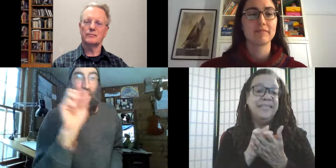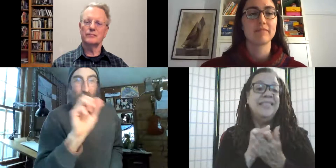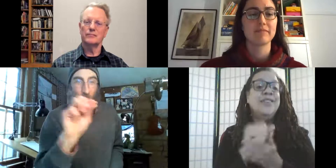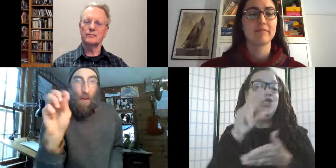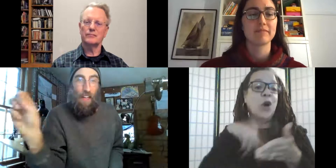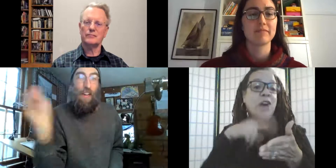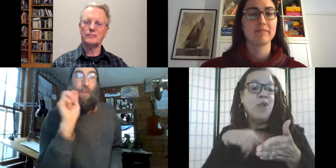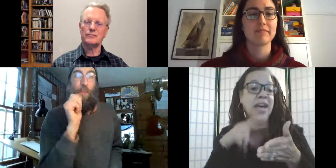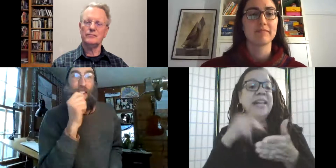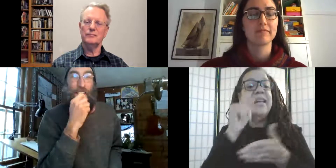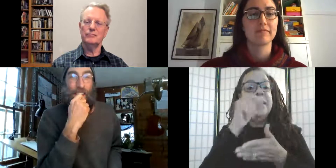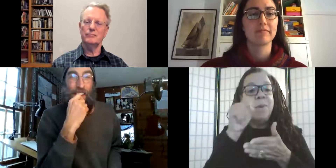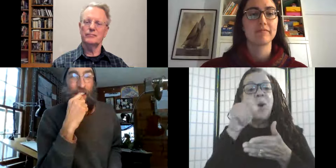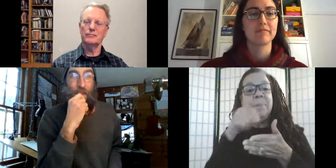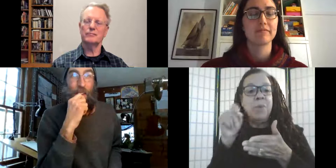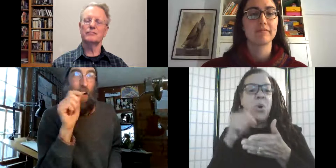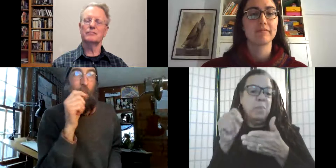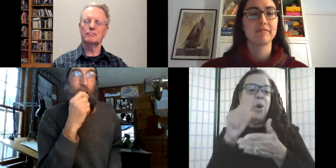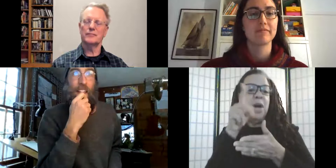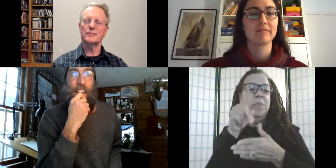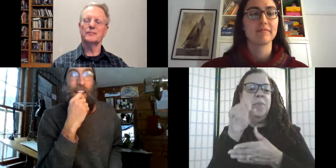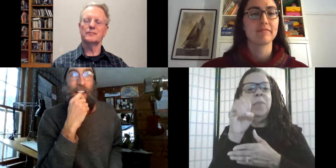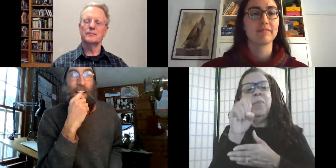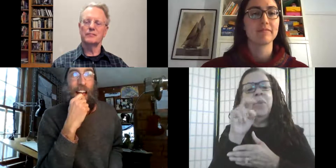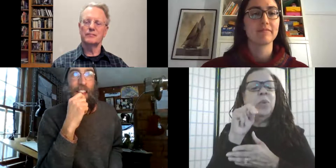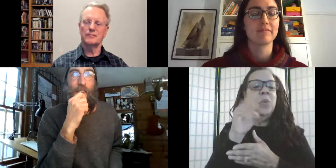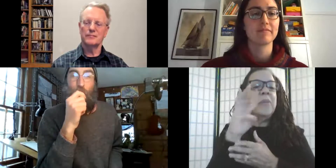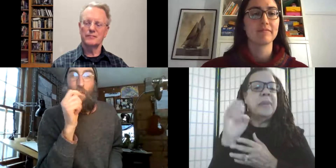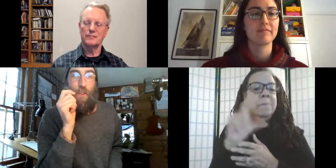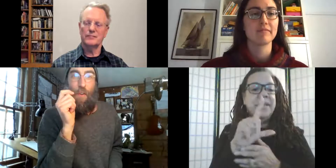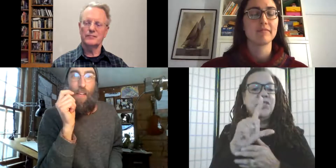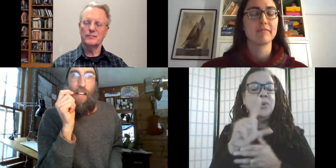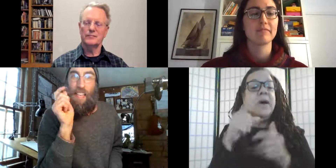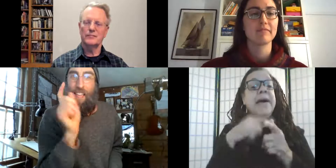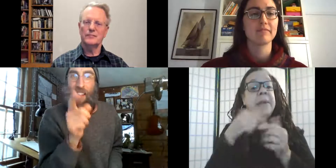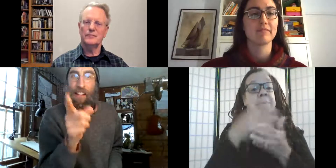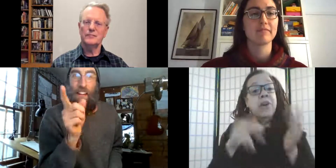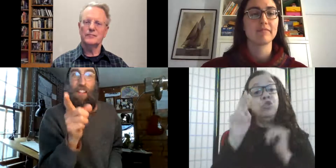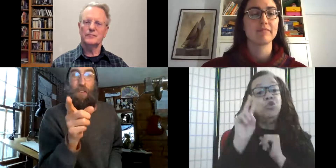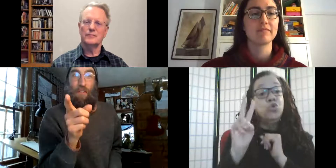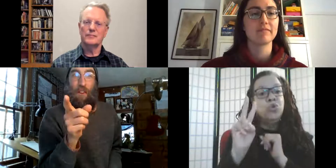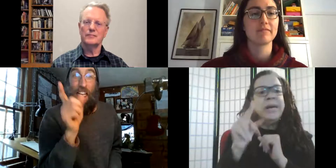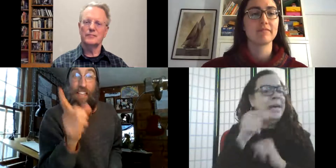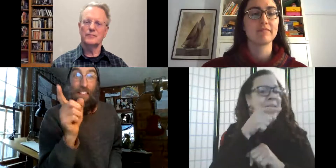and kind of marking it up with a pencil, um, a copy of it. And then in Volume Two, I realized he's not telling the whole story,